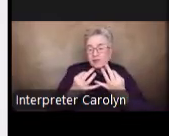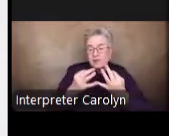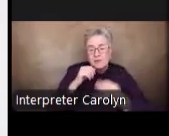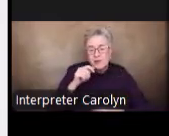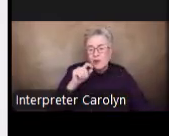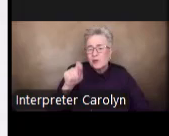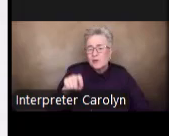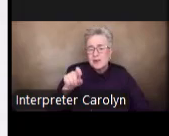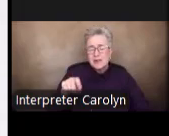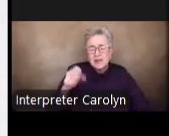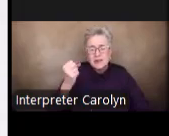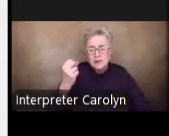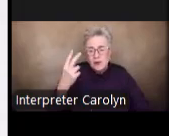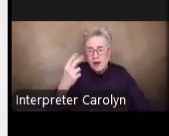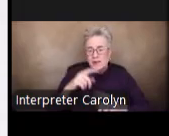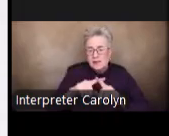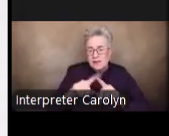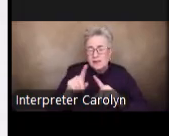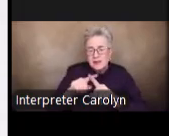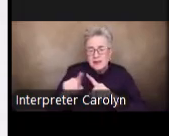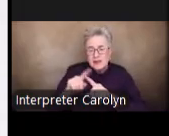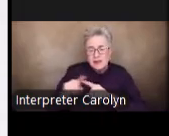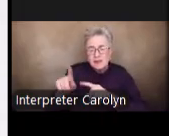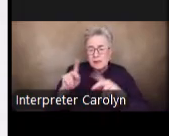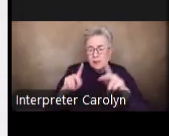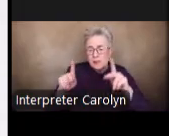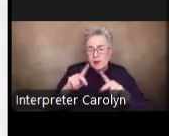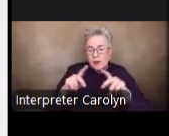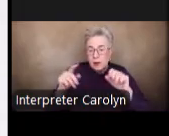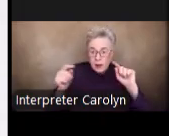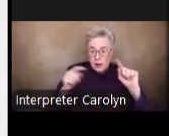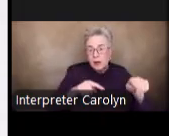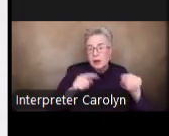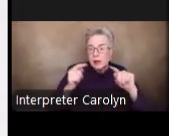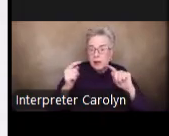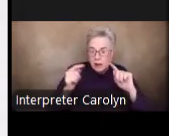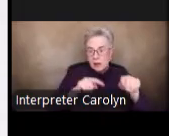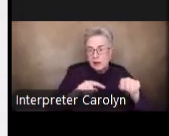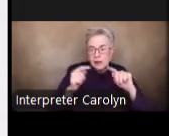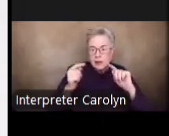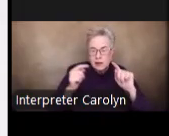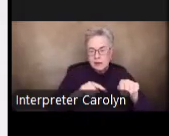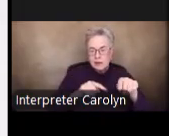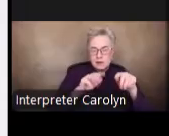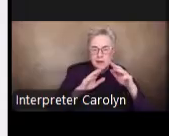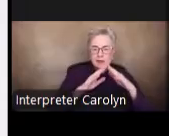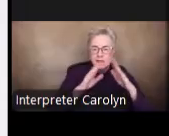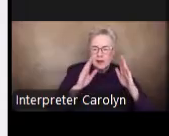construction projects. So coordinate your activities so that we're building multiple skills at one time. So